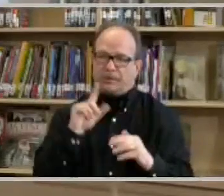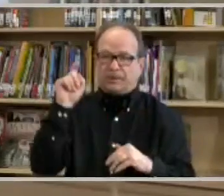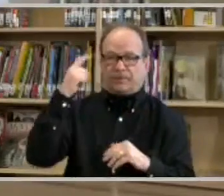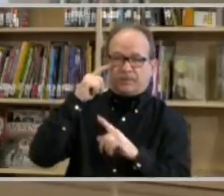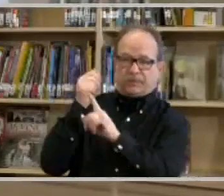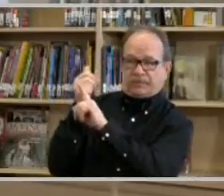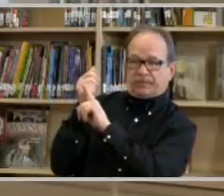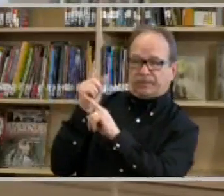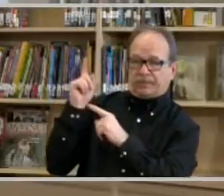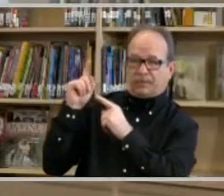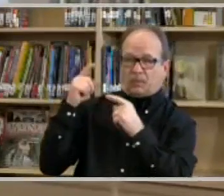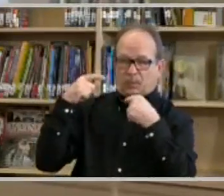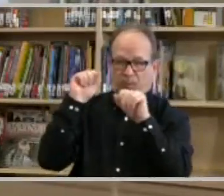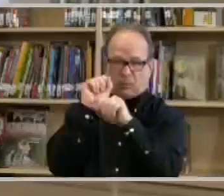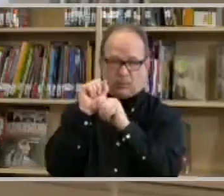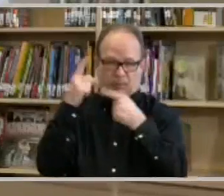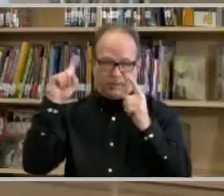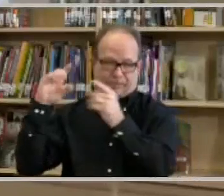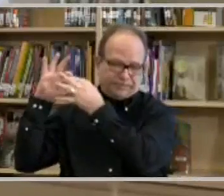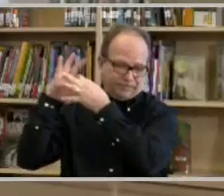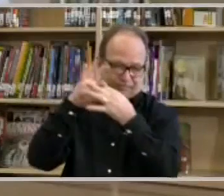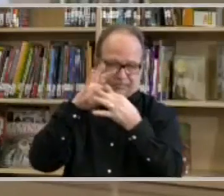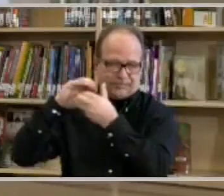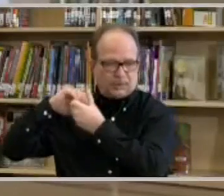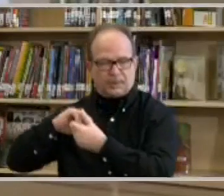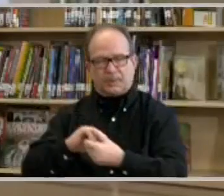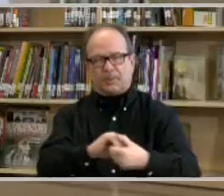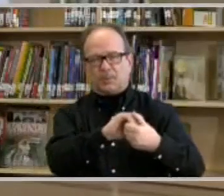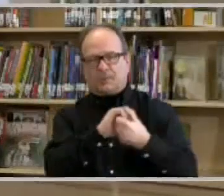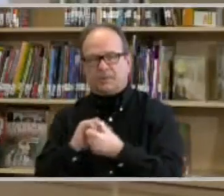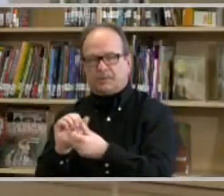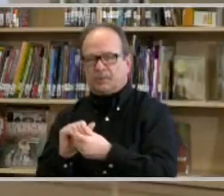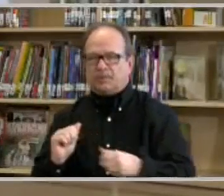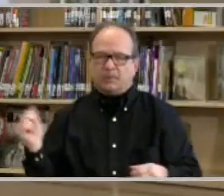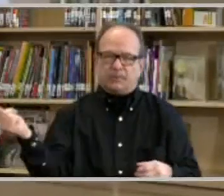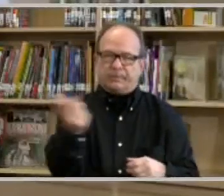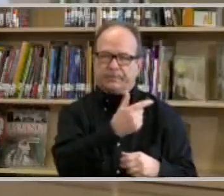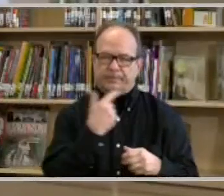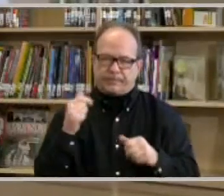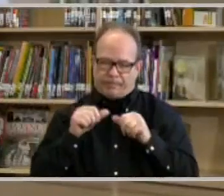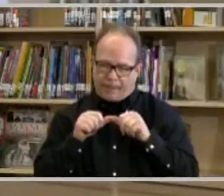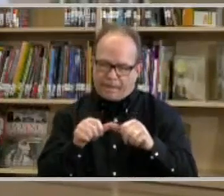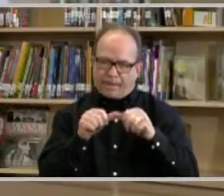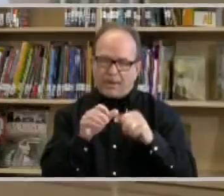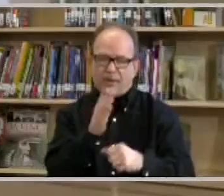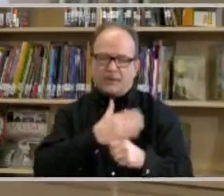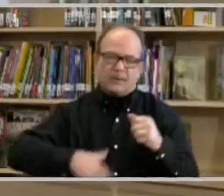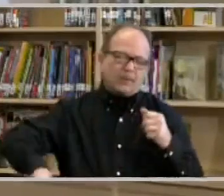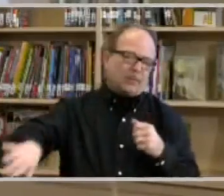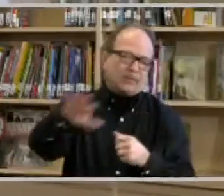EXAMPLES THAT THEY'VE SEEN IN THEIR OWN COMMUNITIES ON HOW THE GOVERNMENT IS WORKING TOGETHER